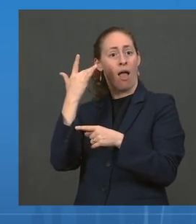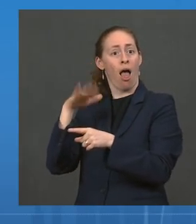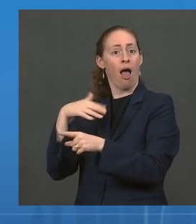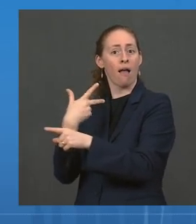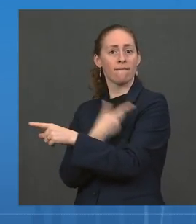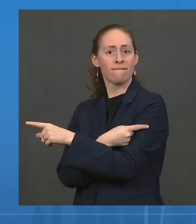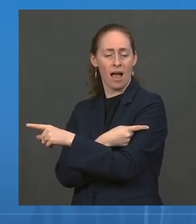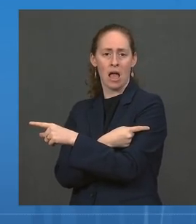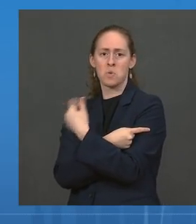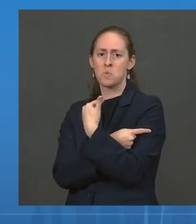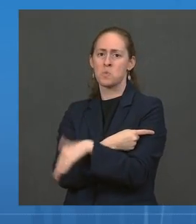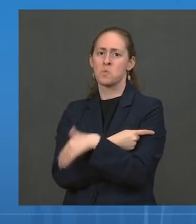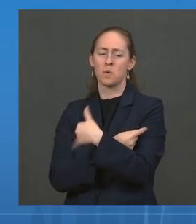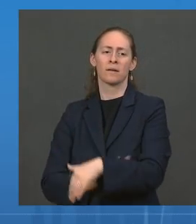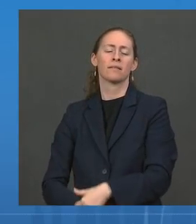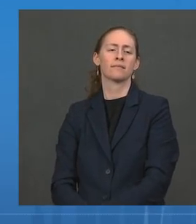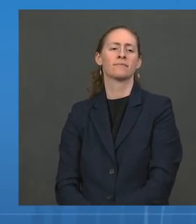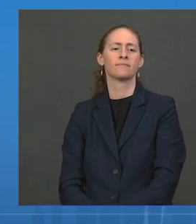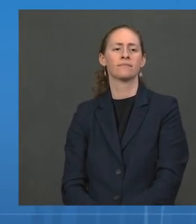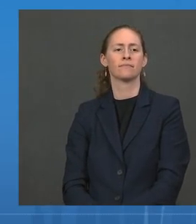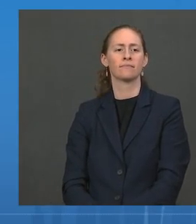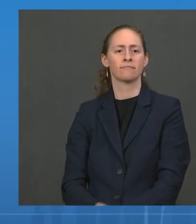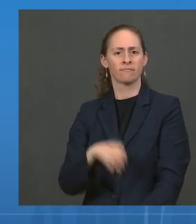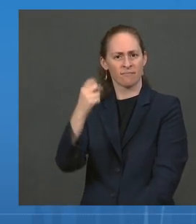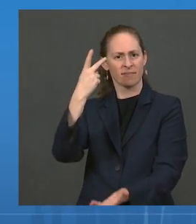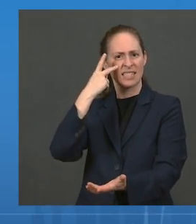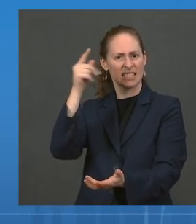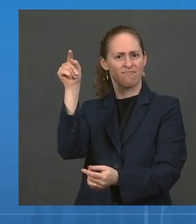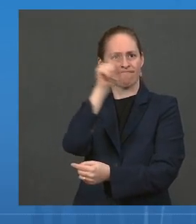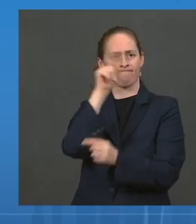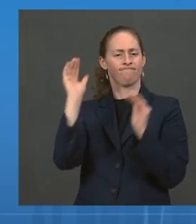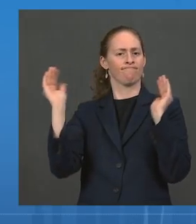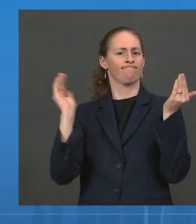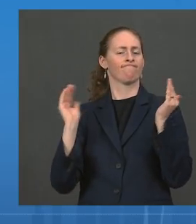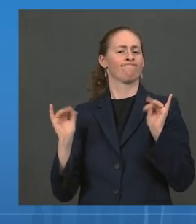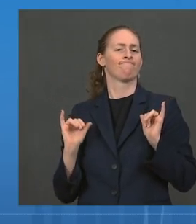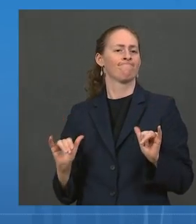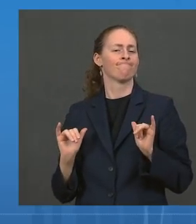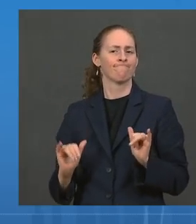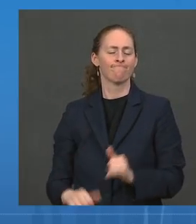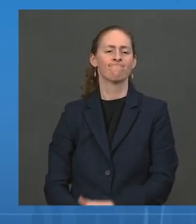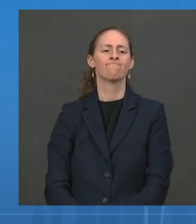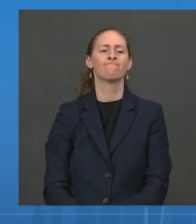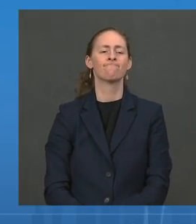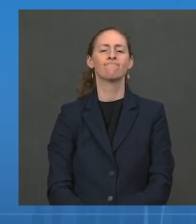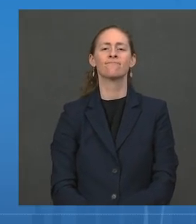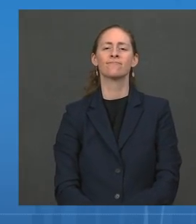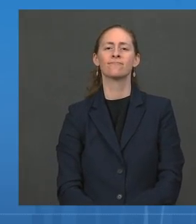within that given age group that you see on the left. Next slide.